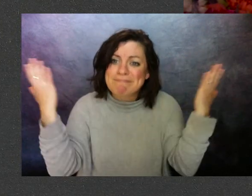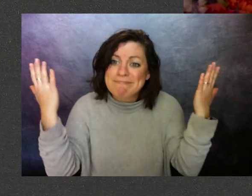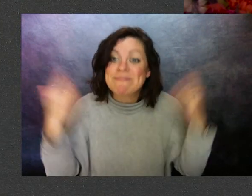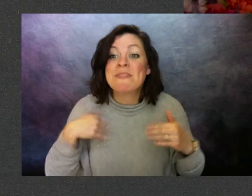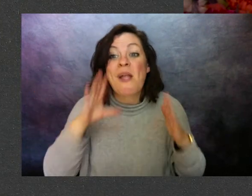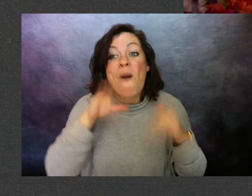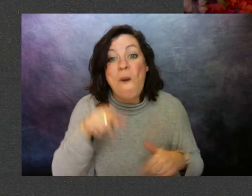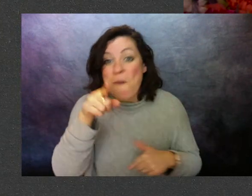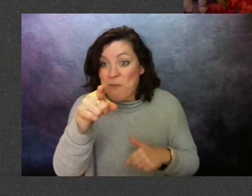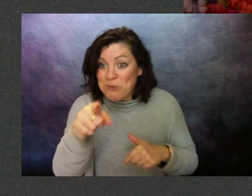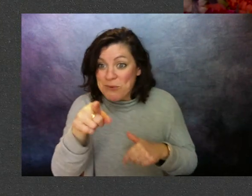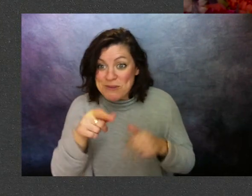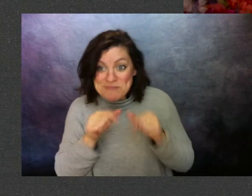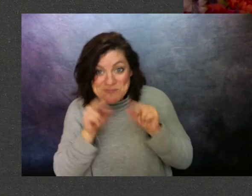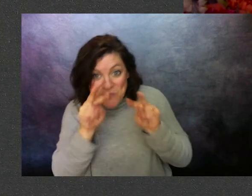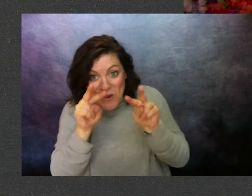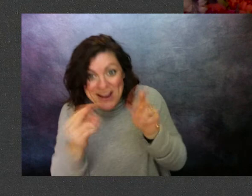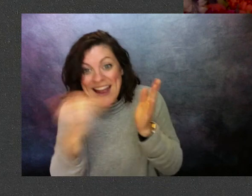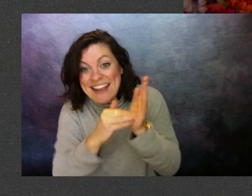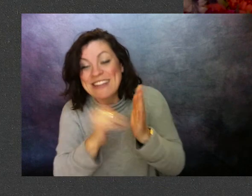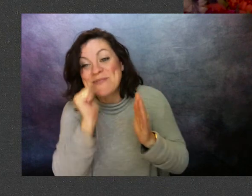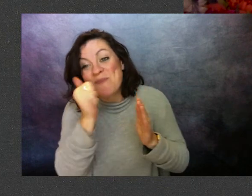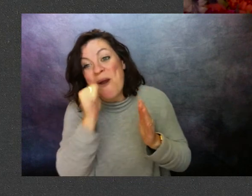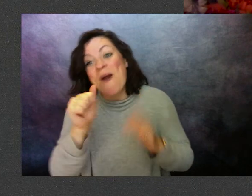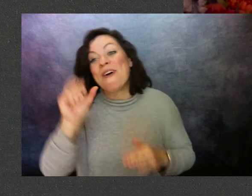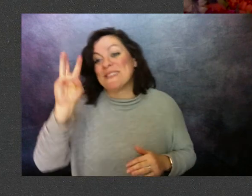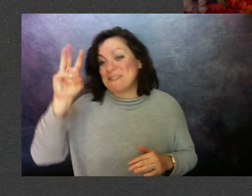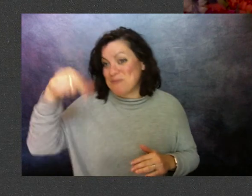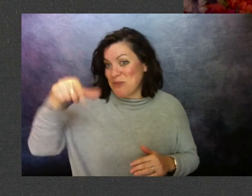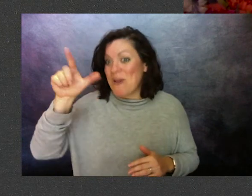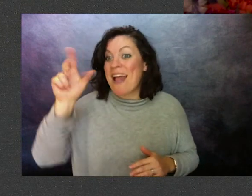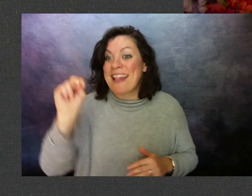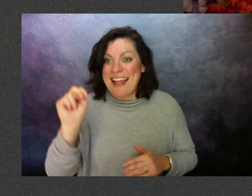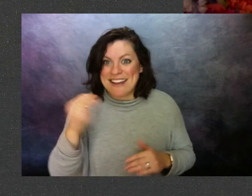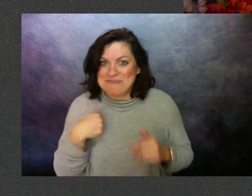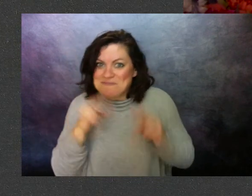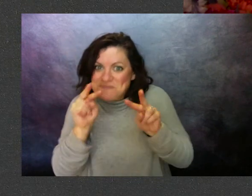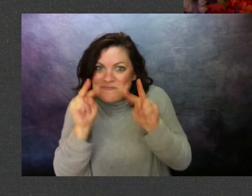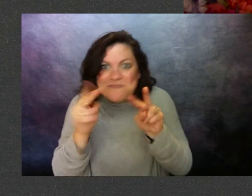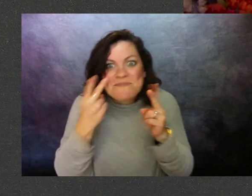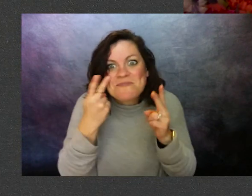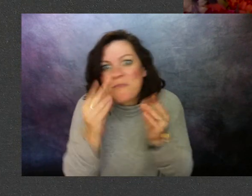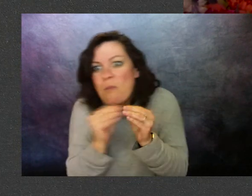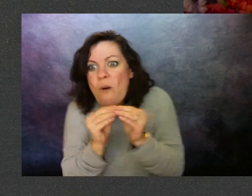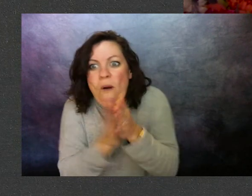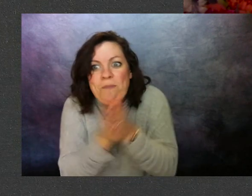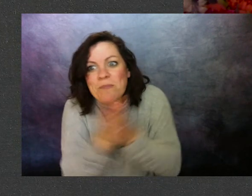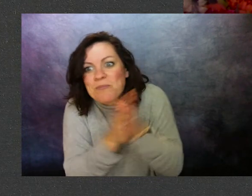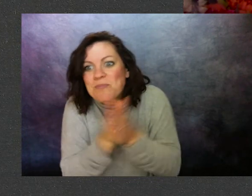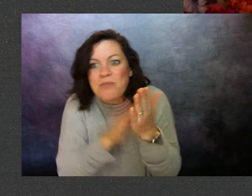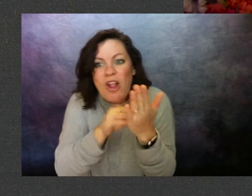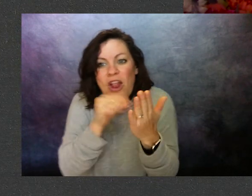So, I hope that you log back on tomorrow and you watch tomorrow to see what else we are going to do this week when we learn